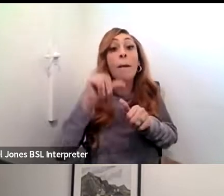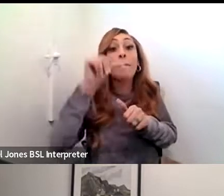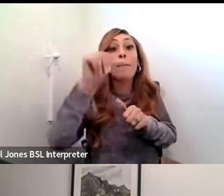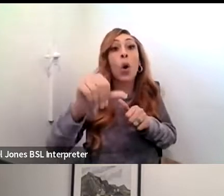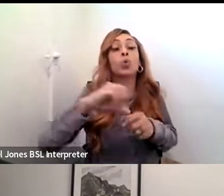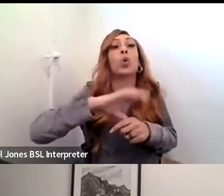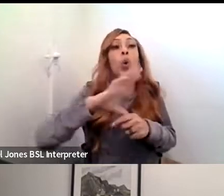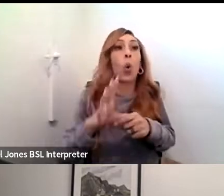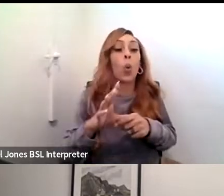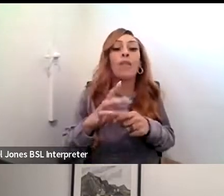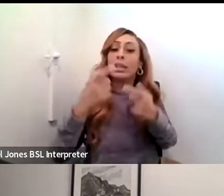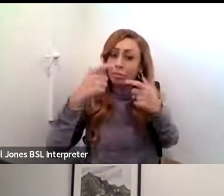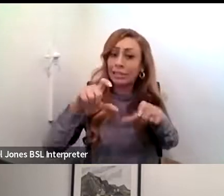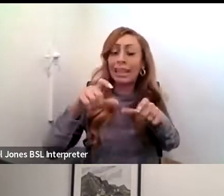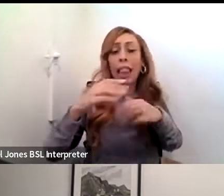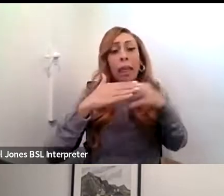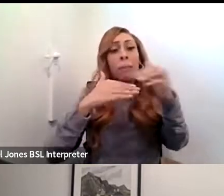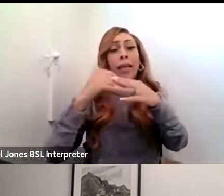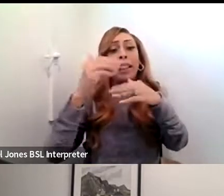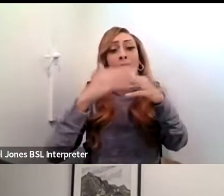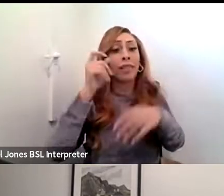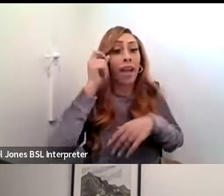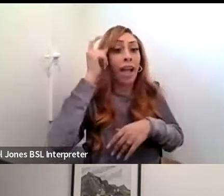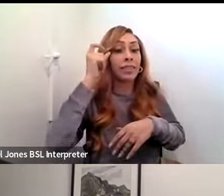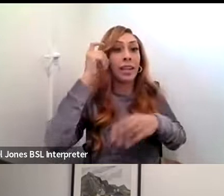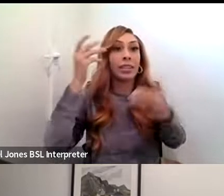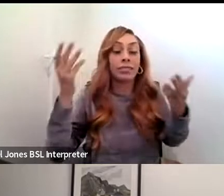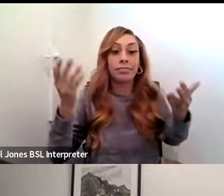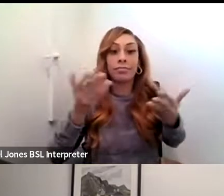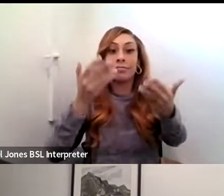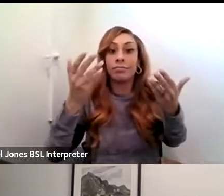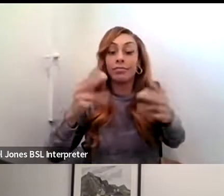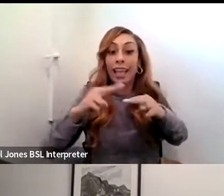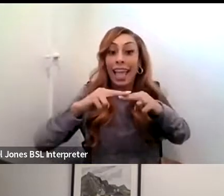and we can develop and build on understanding and enhancing the accessible experience,